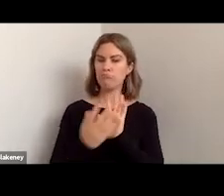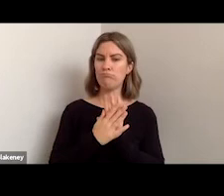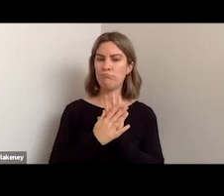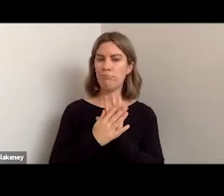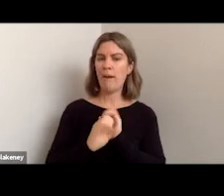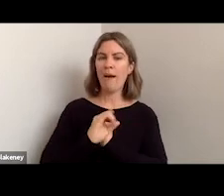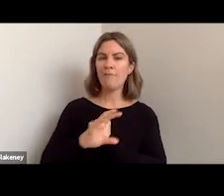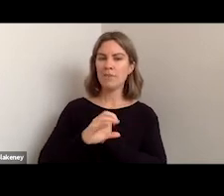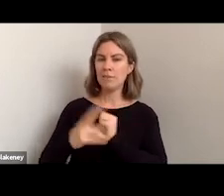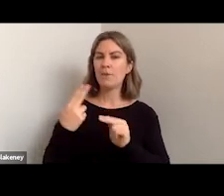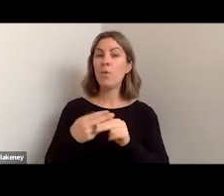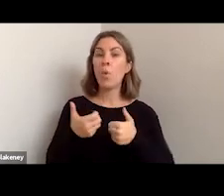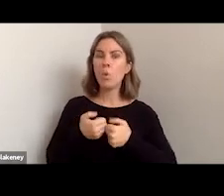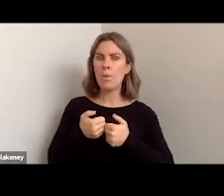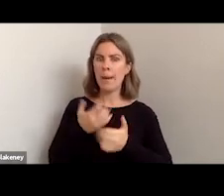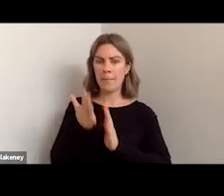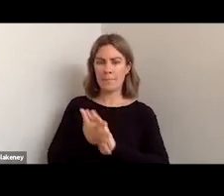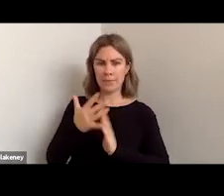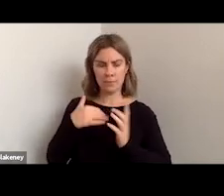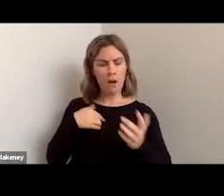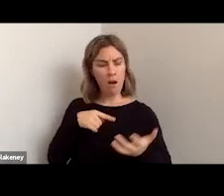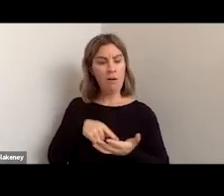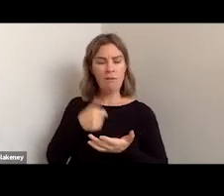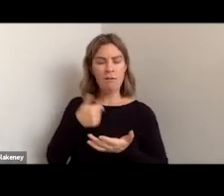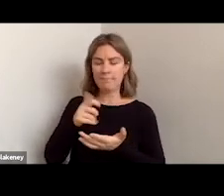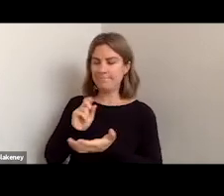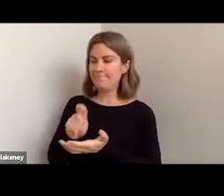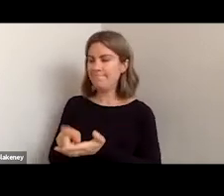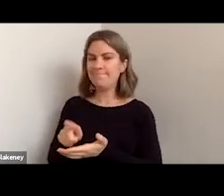Given that mobile phones have a geoproximity